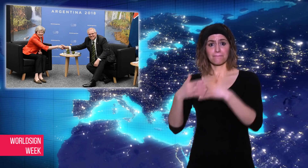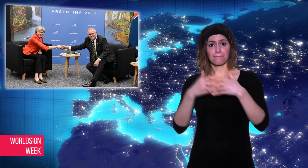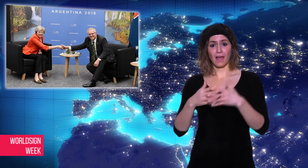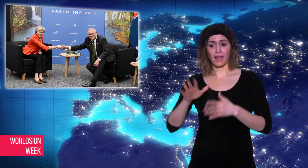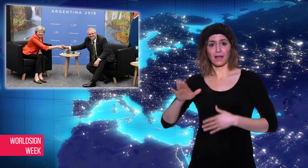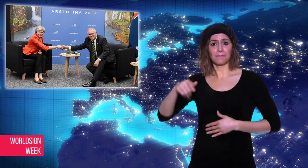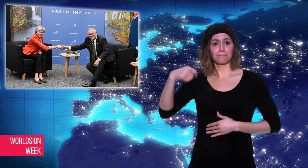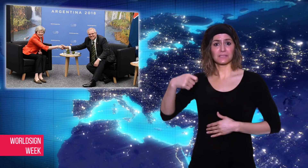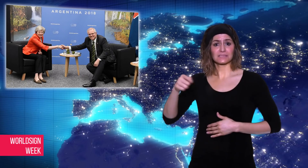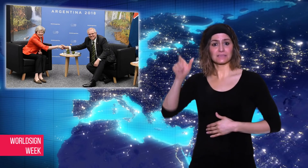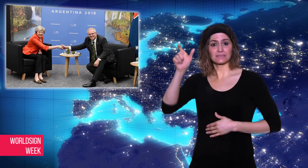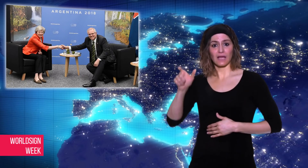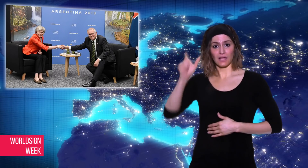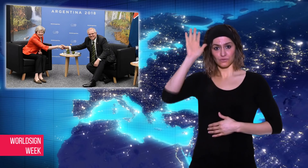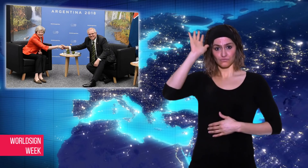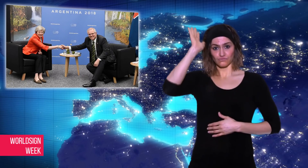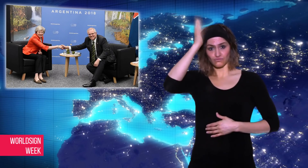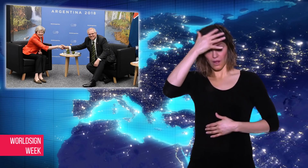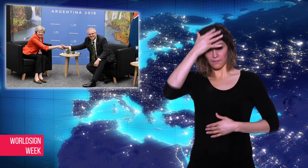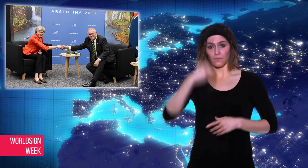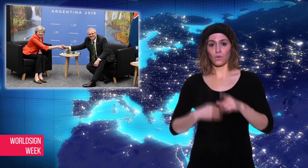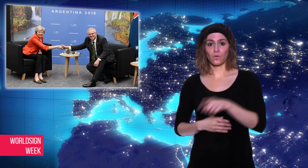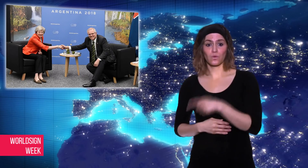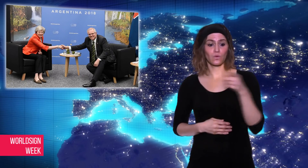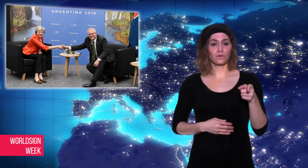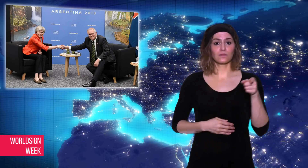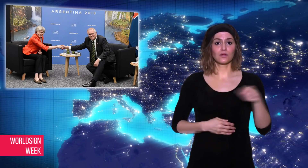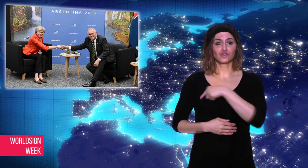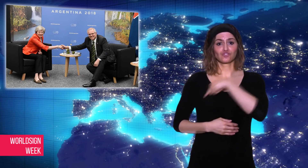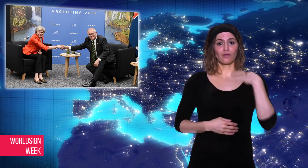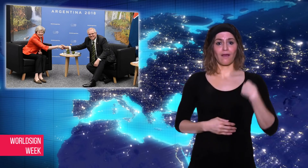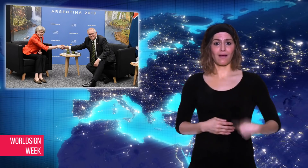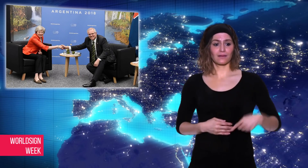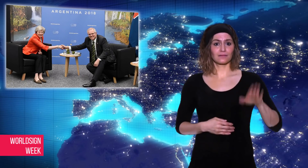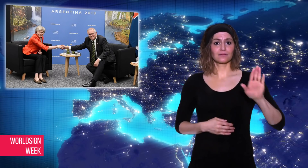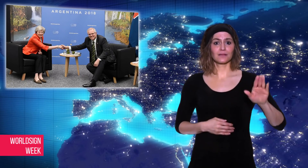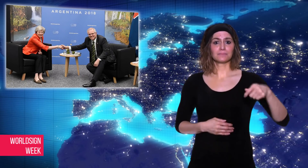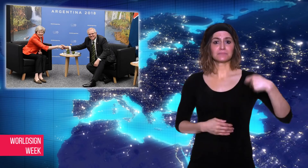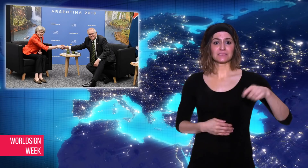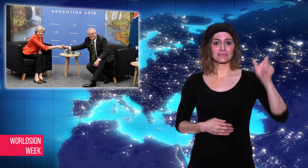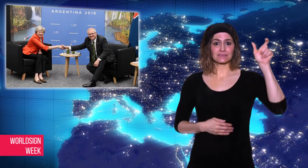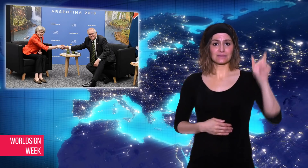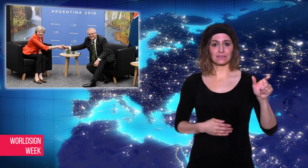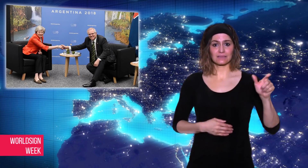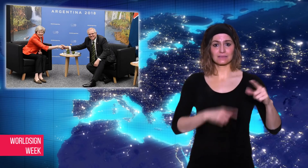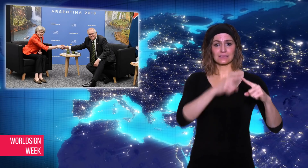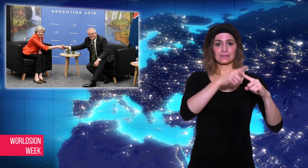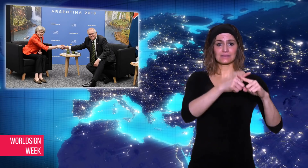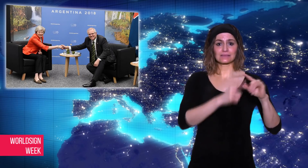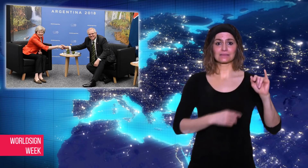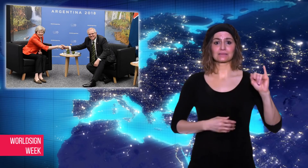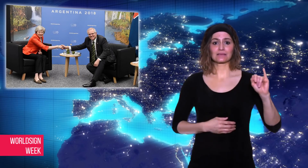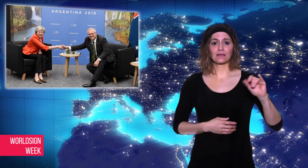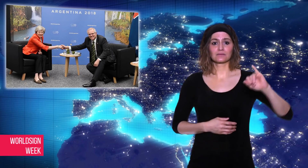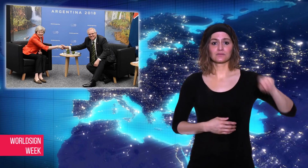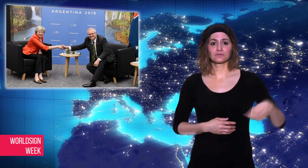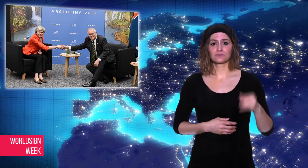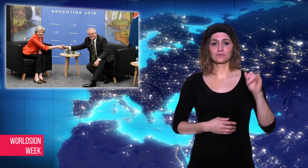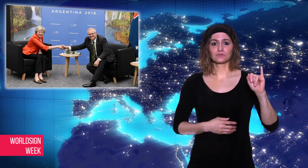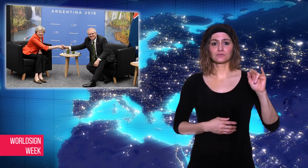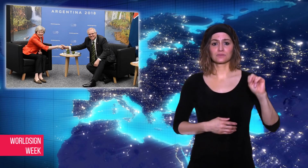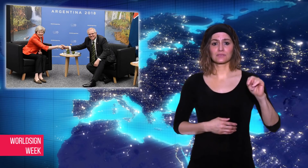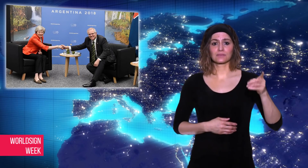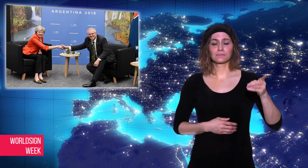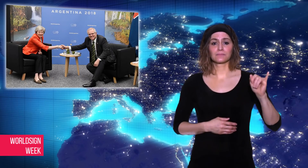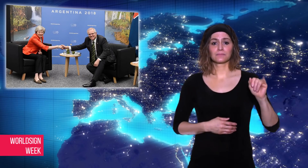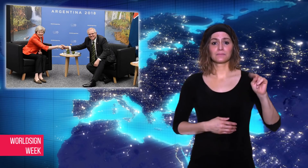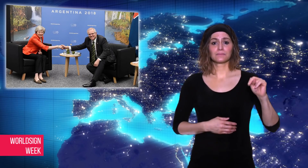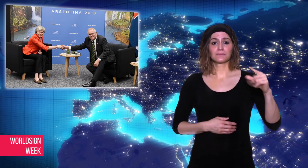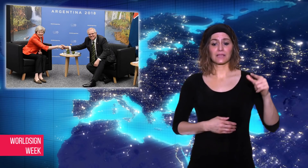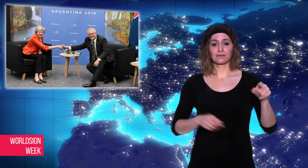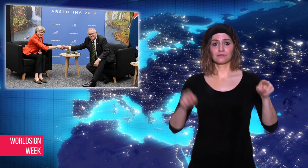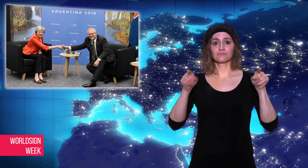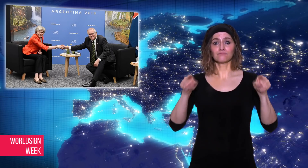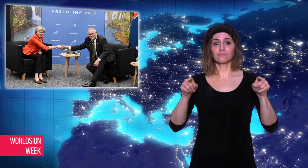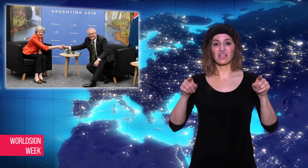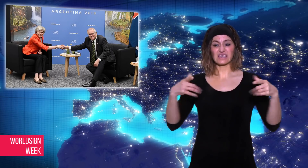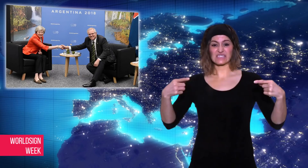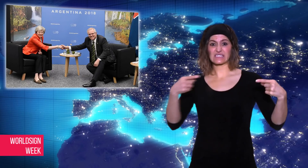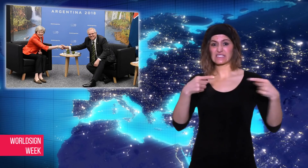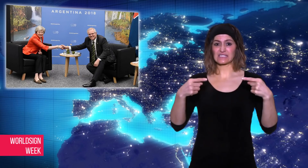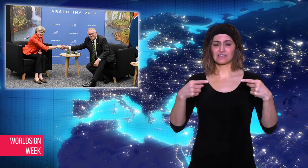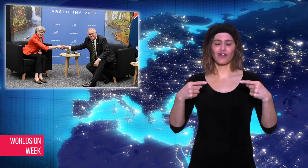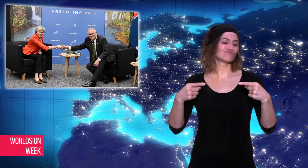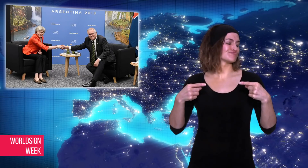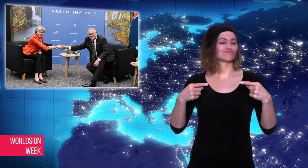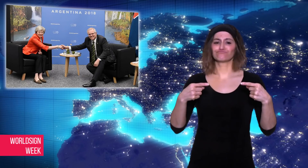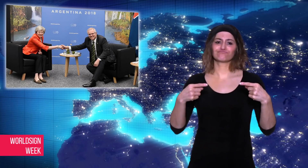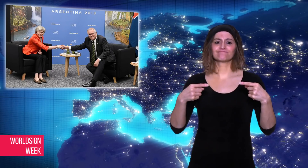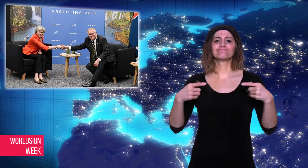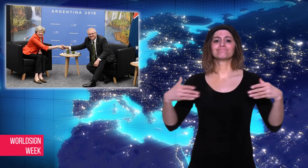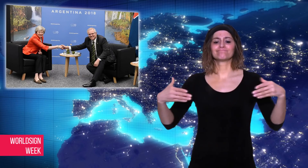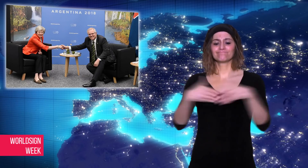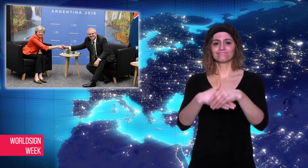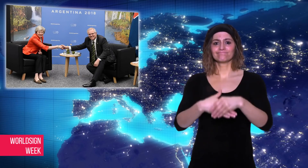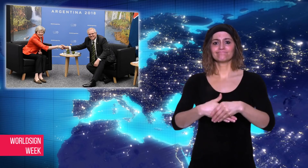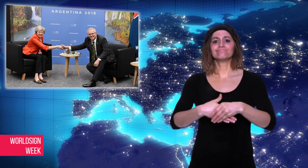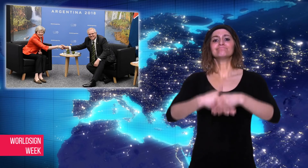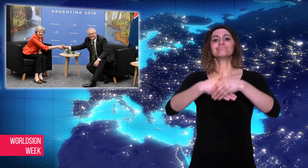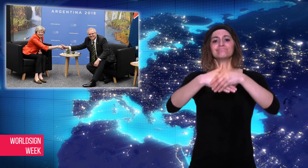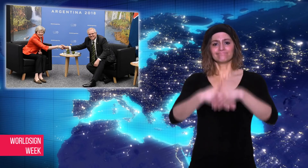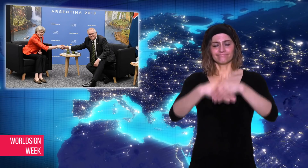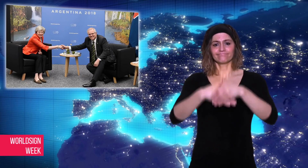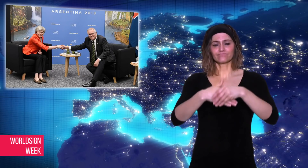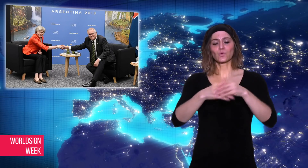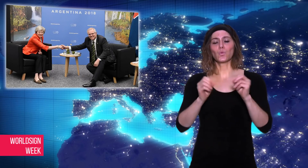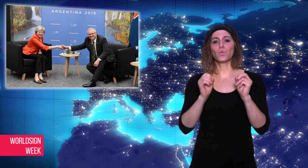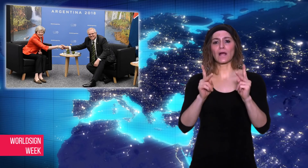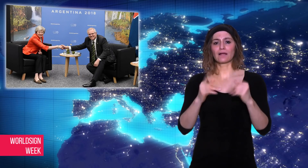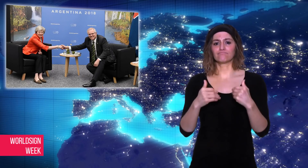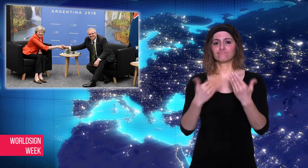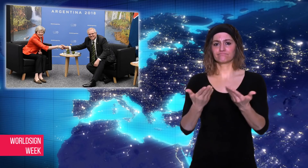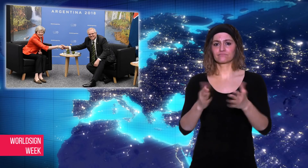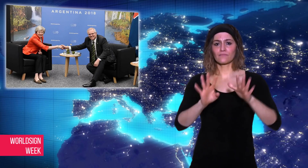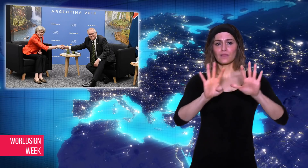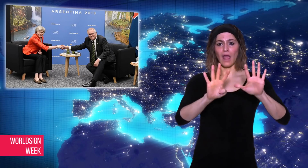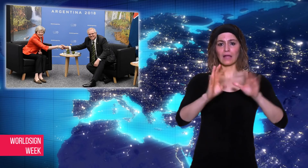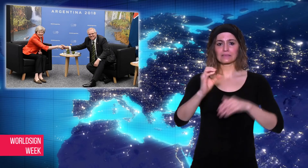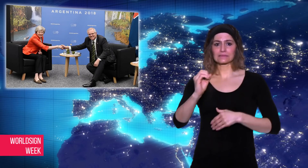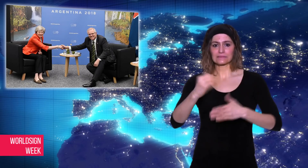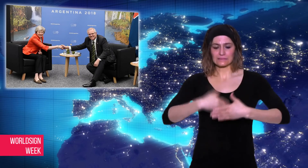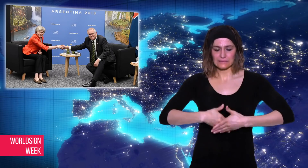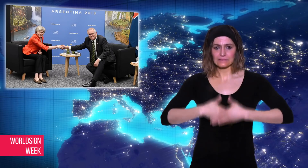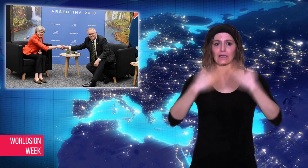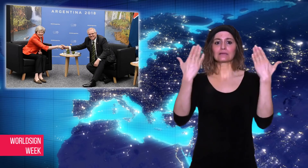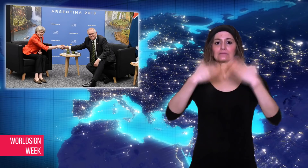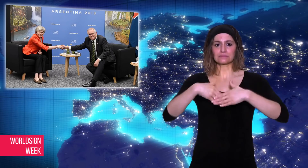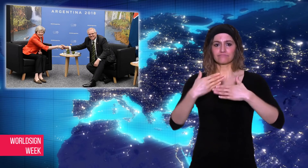China president Xi Jinping agreed to 90-day truce in their trade disagreement.